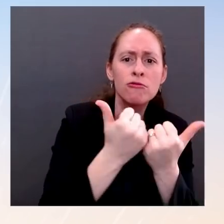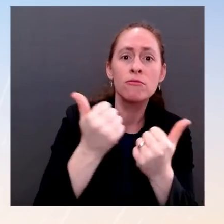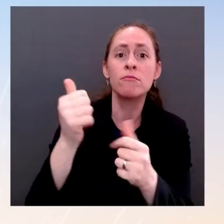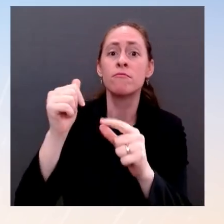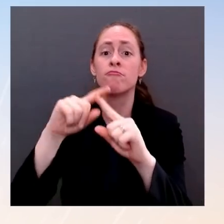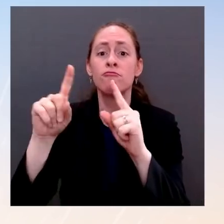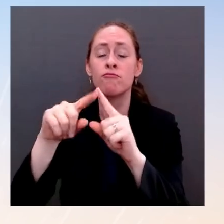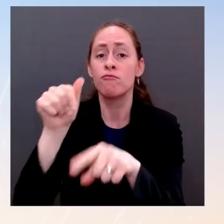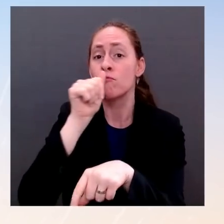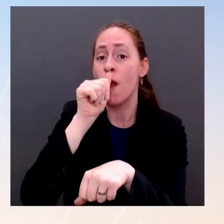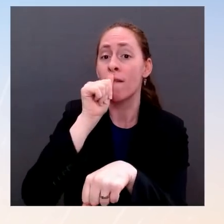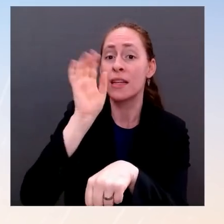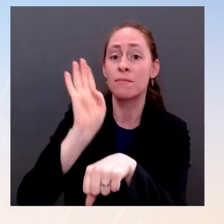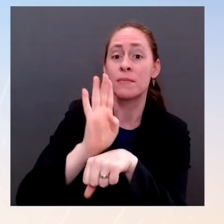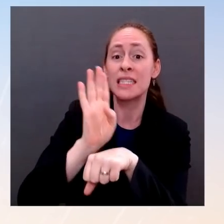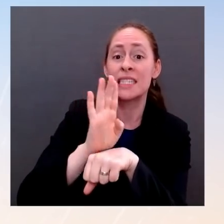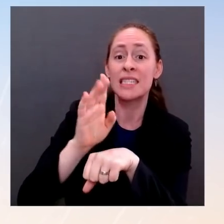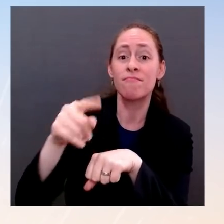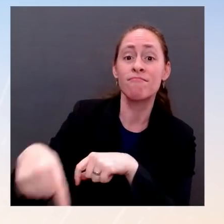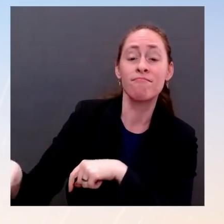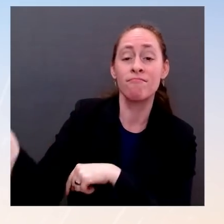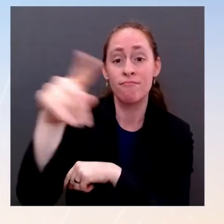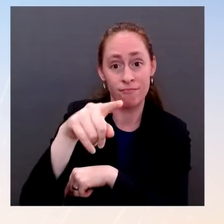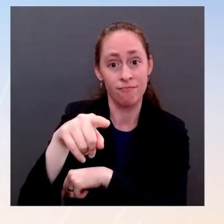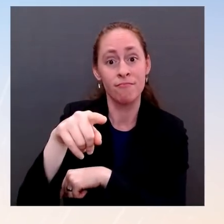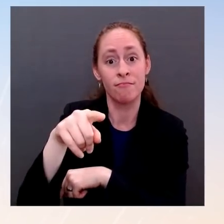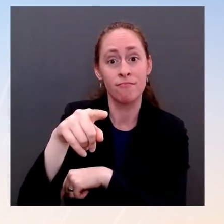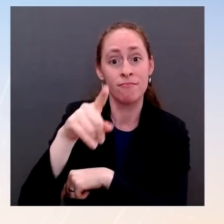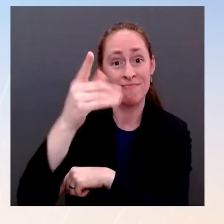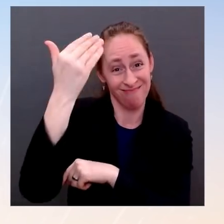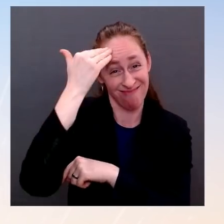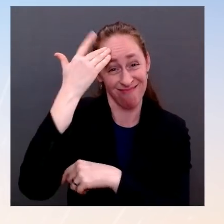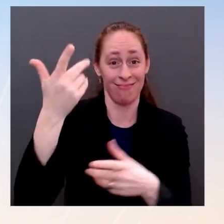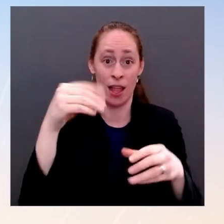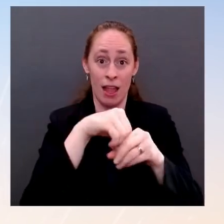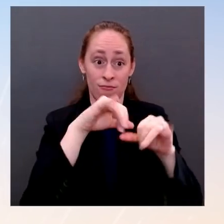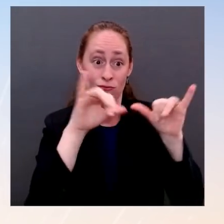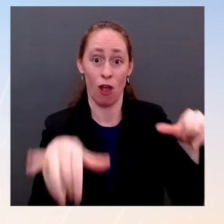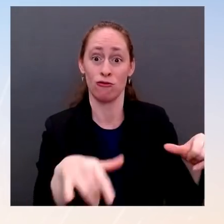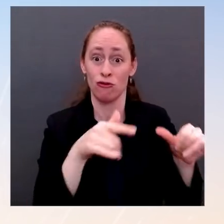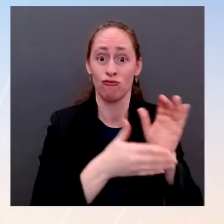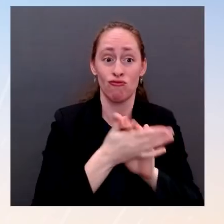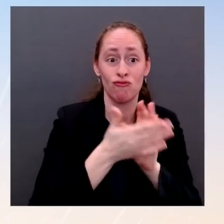In that outreach, departments and agencies have gone to unprecedented and extraordinary lengths